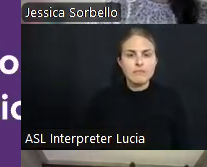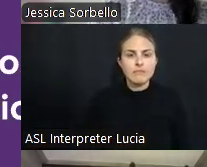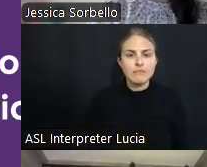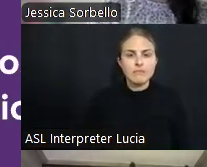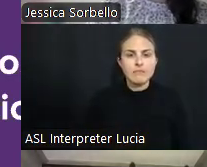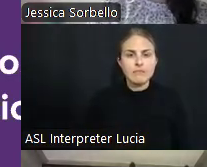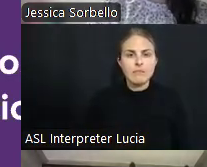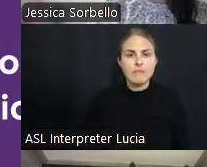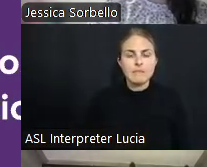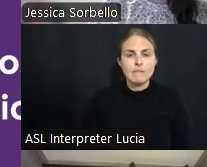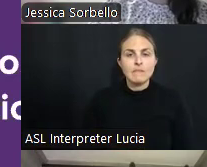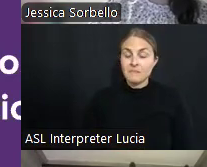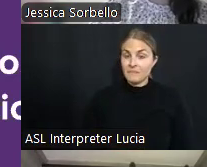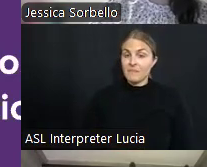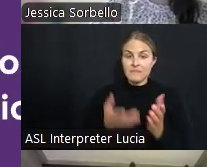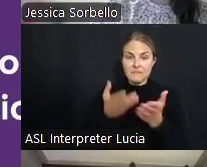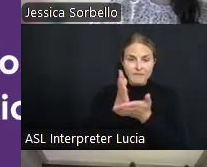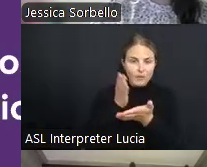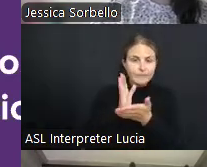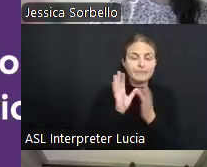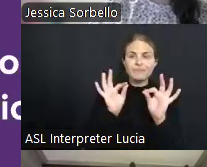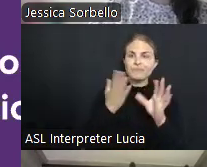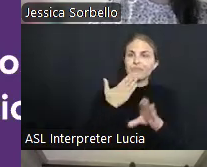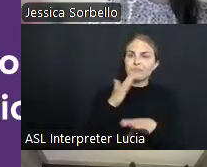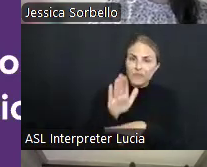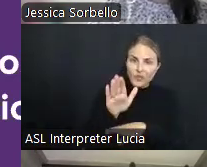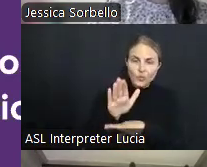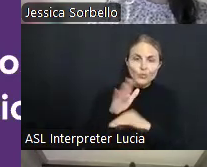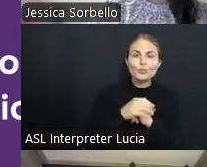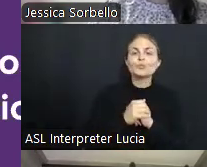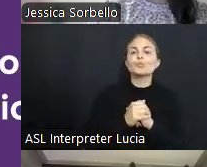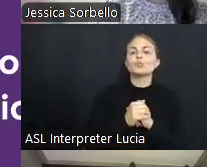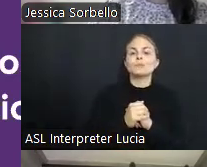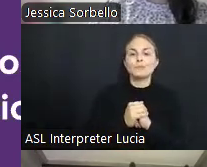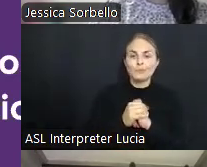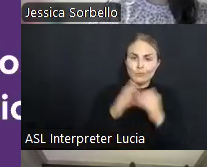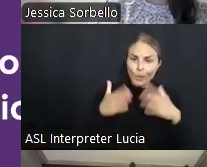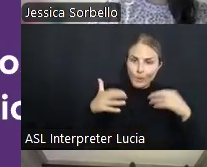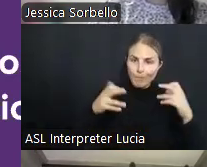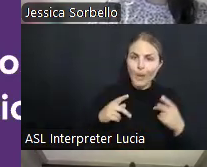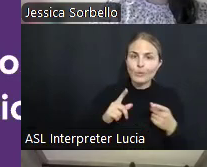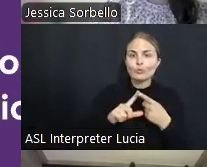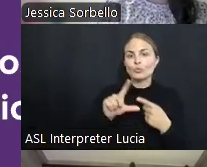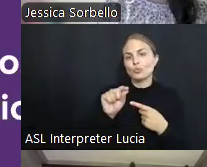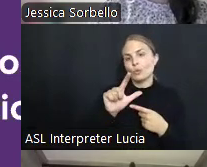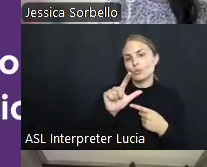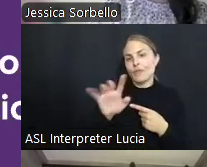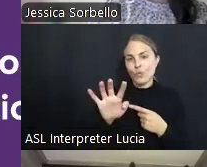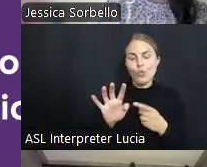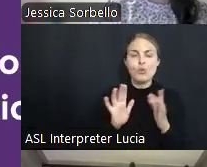webinar series with